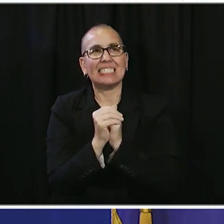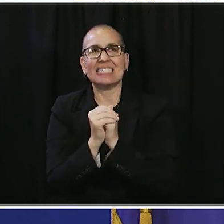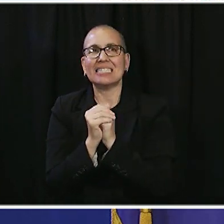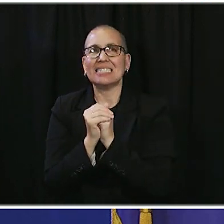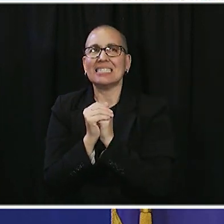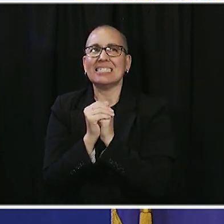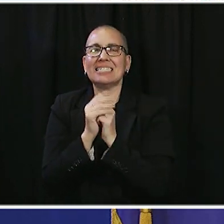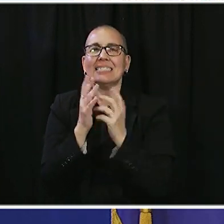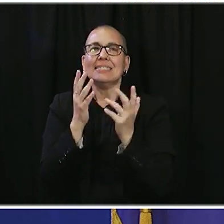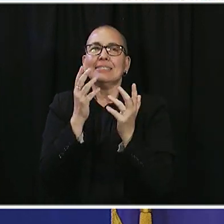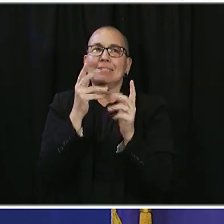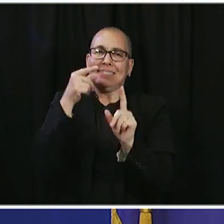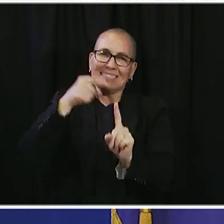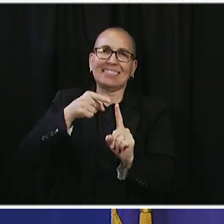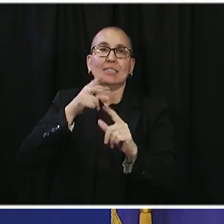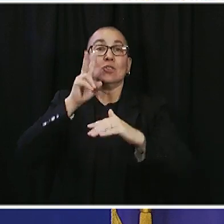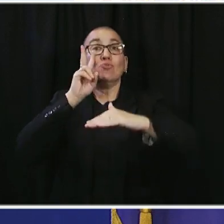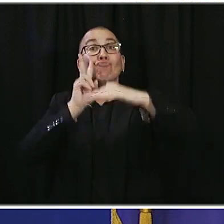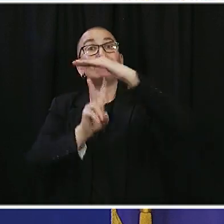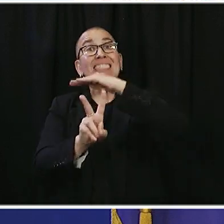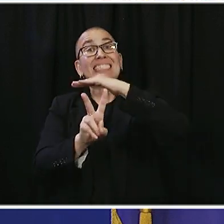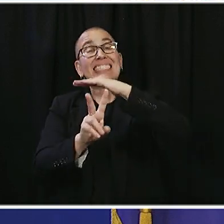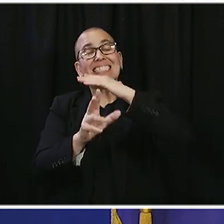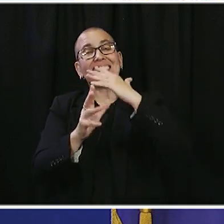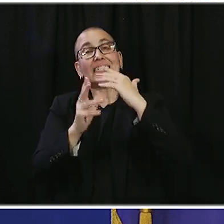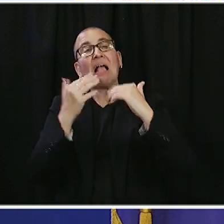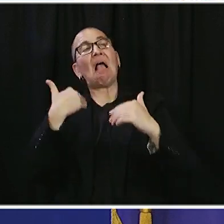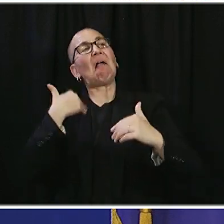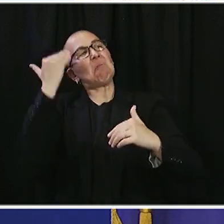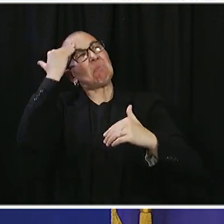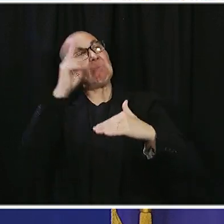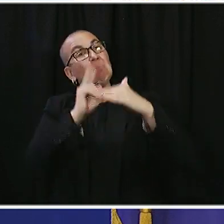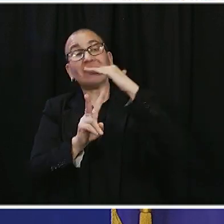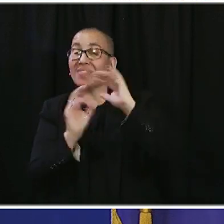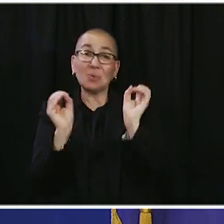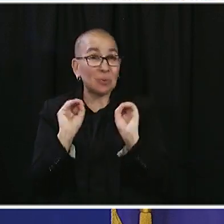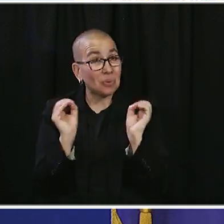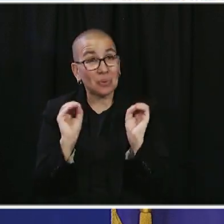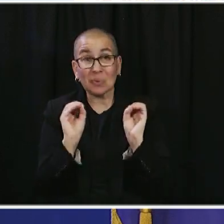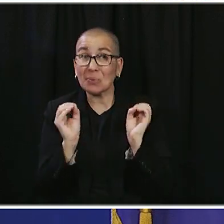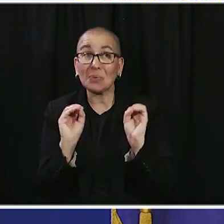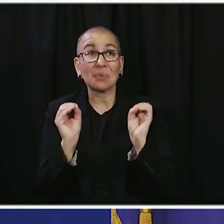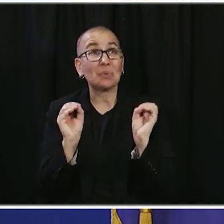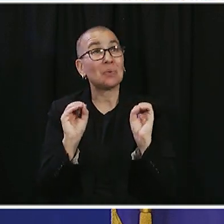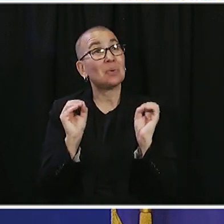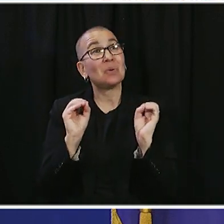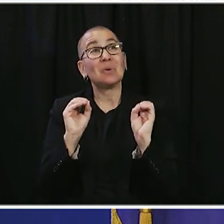HAPPEN BECAUSE I THINK THE LOGIC BEHIND IT, AND I THINK IT WAS JAN, AGAIN, THE PREDICTABILITY OF WHO'S THERE.